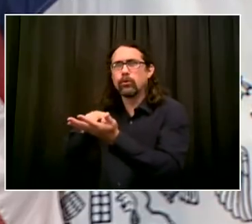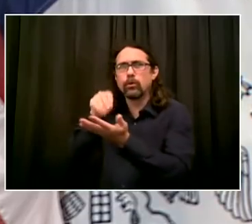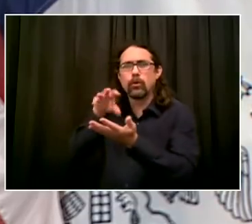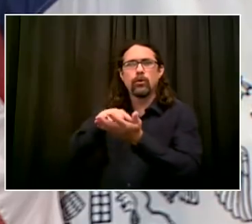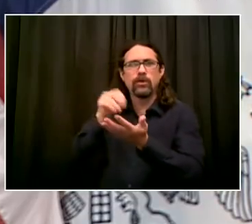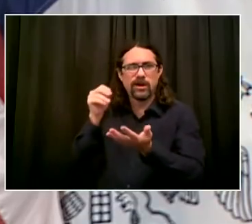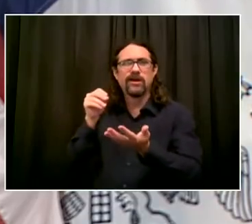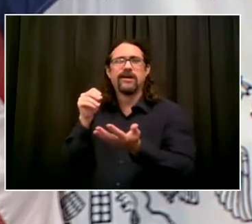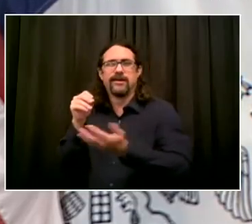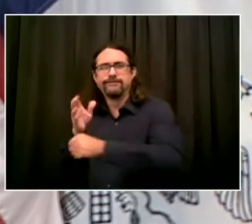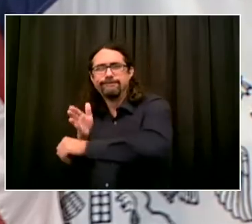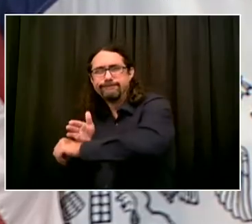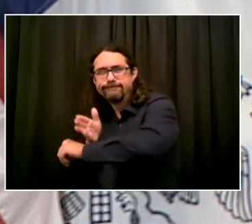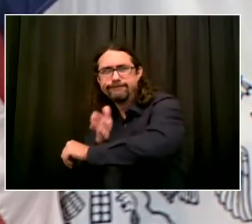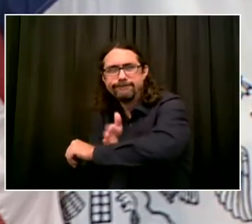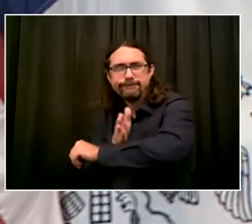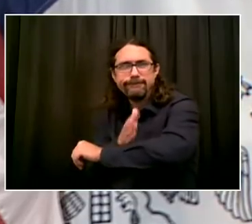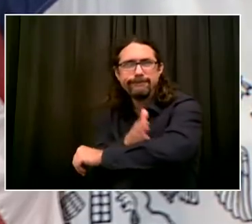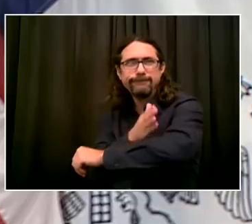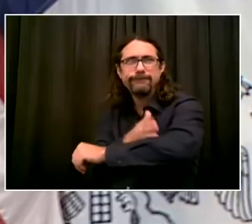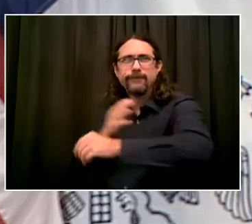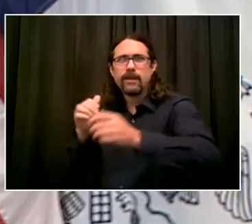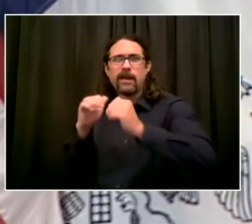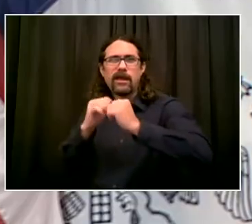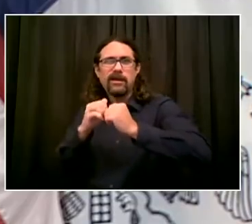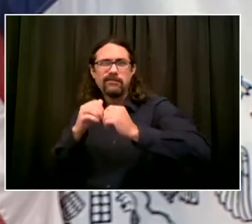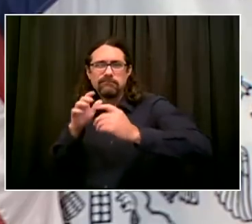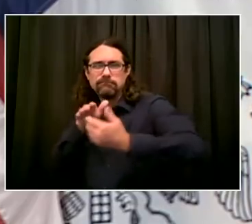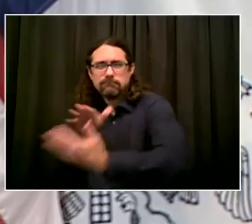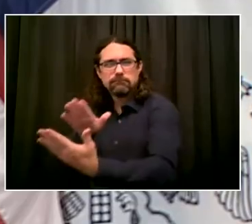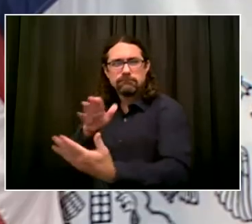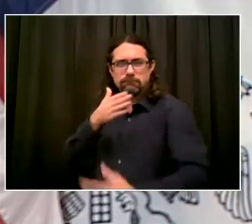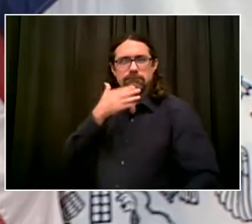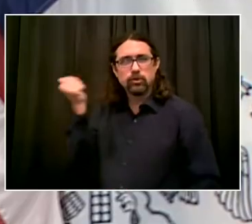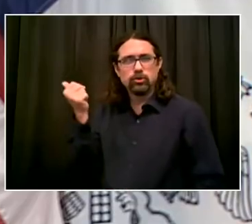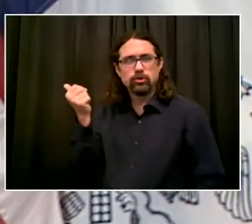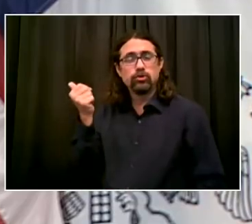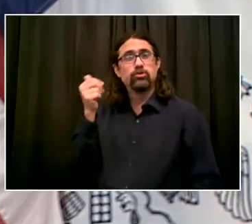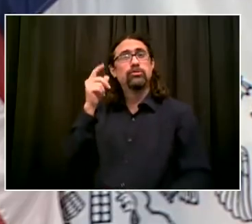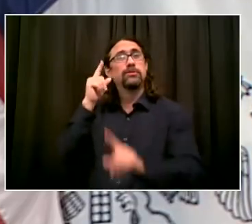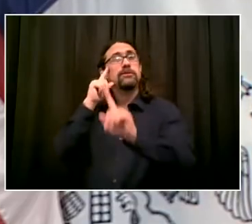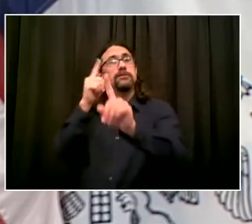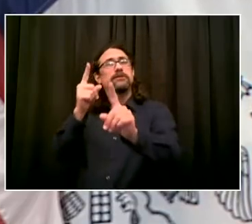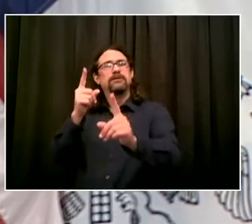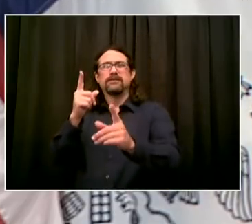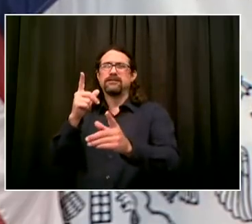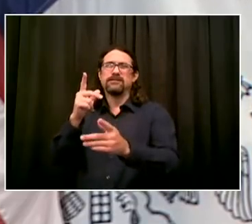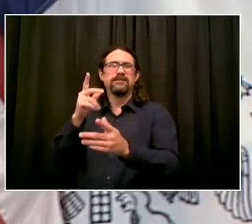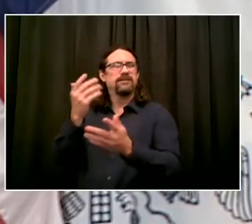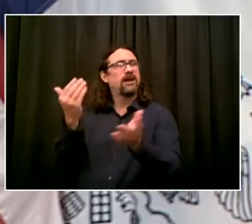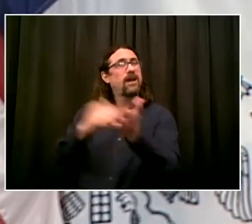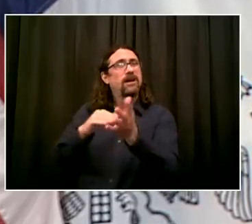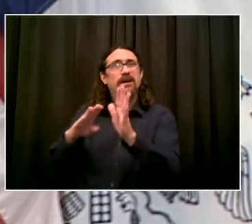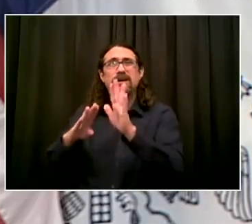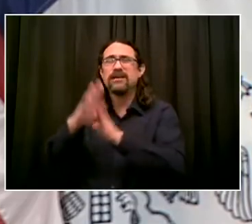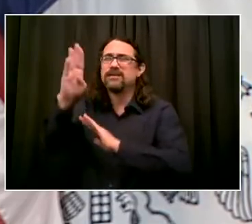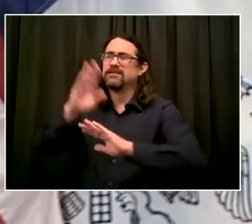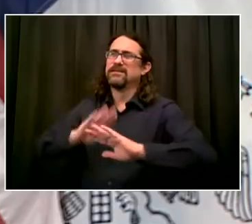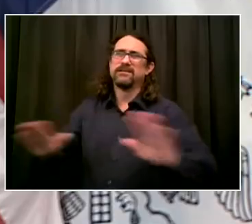PEOPLE LEARNED THEMD EELPY . THIS CITY WILL NOT GO BACK. WE ARE MOVED FORWARD BY LOOKING AT THE SCIENCE AND ACTING ON THE